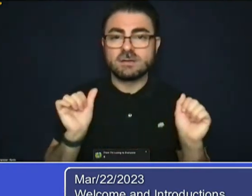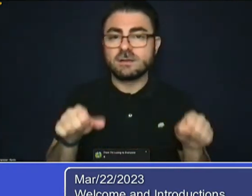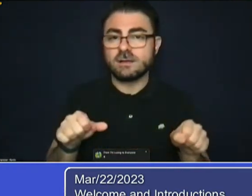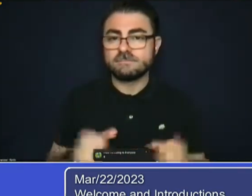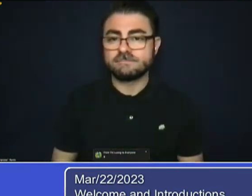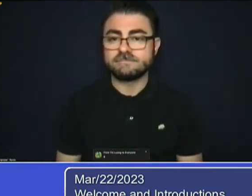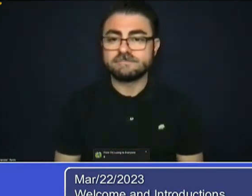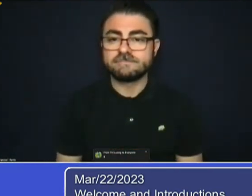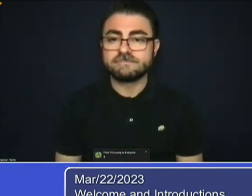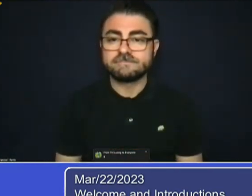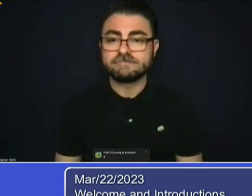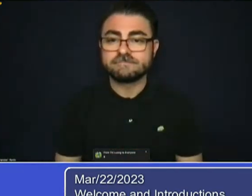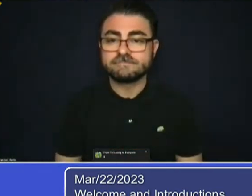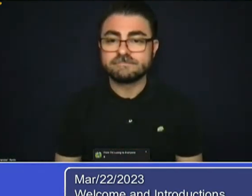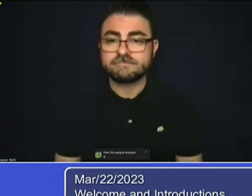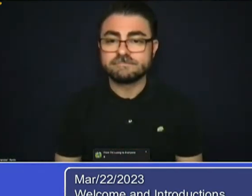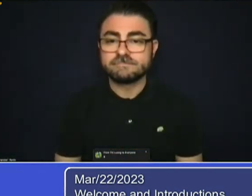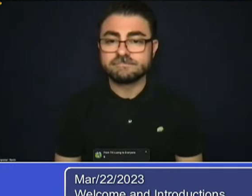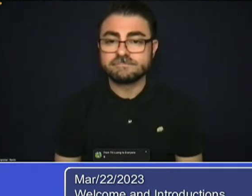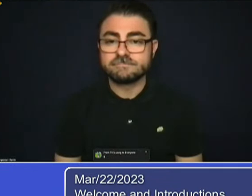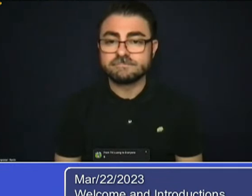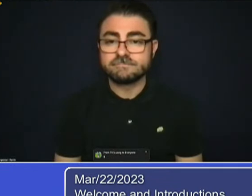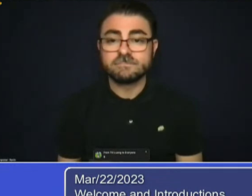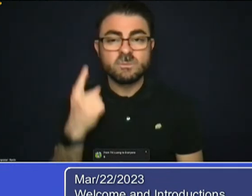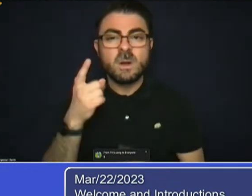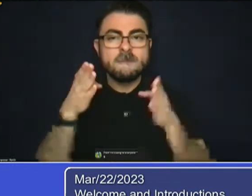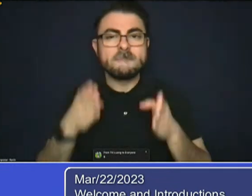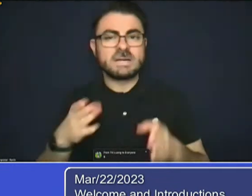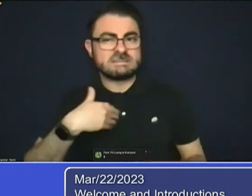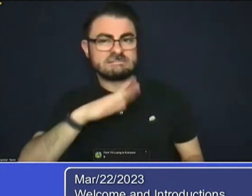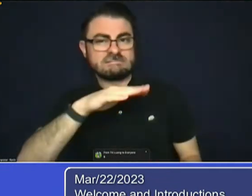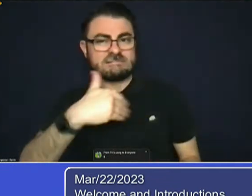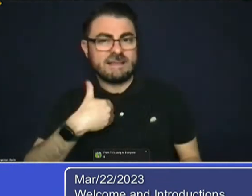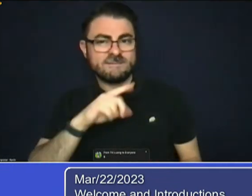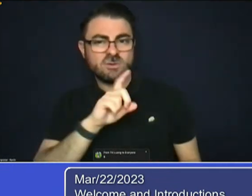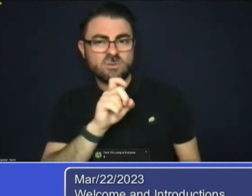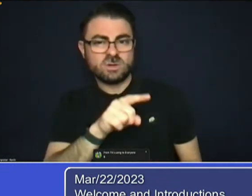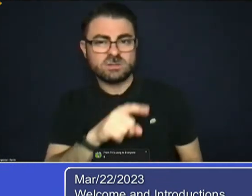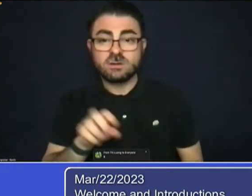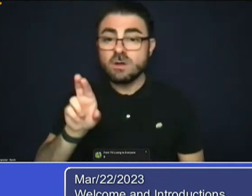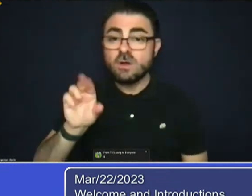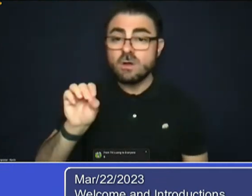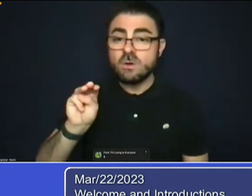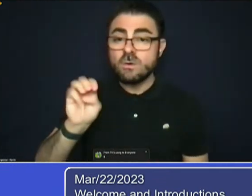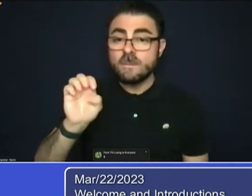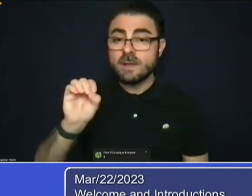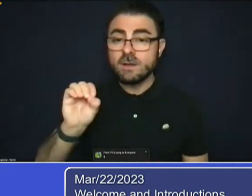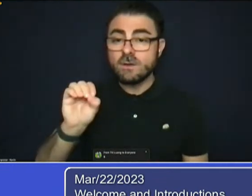THE SECOND BREAKOUT ROOM.